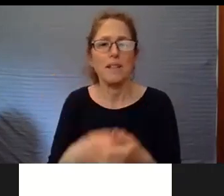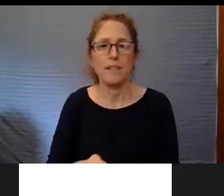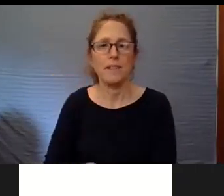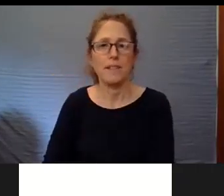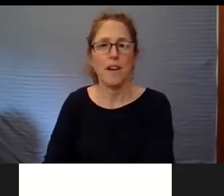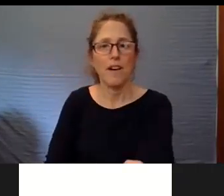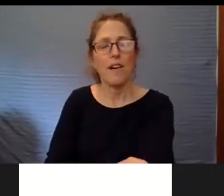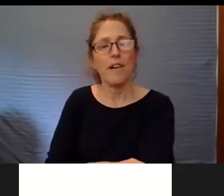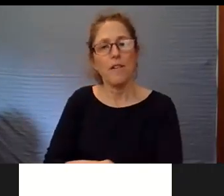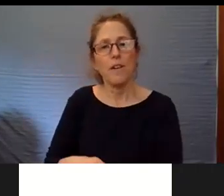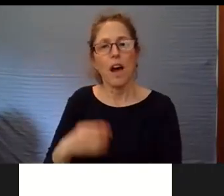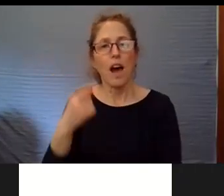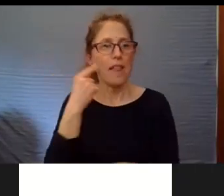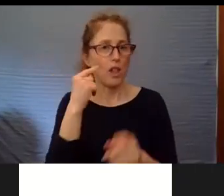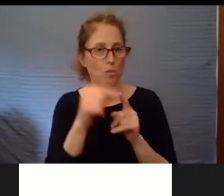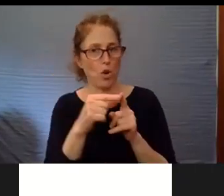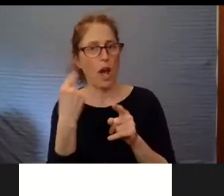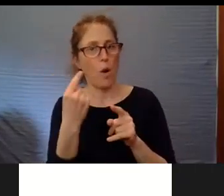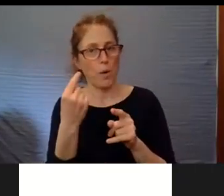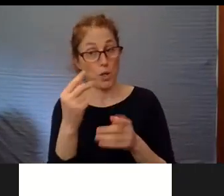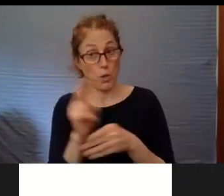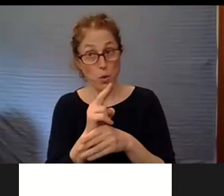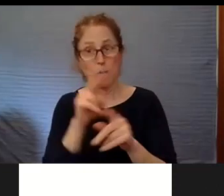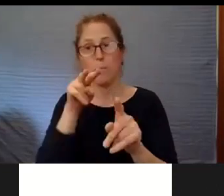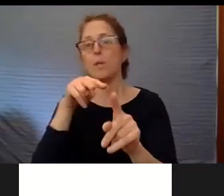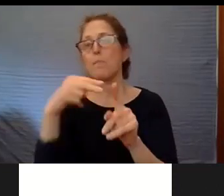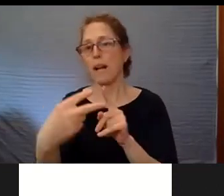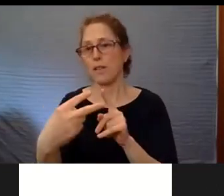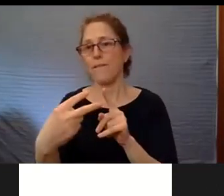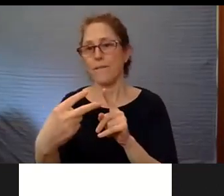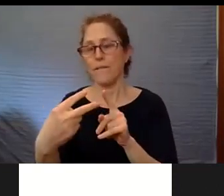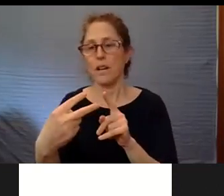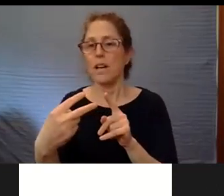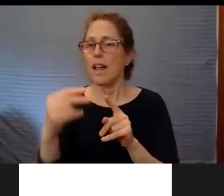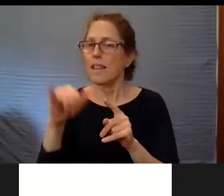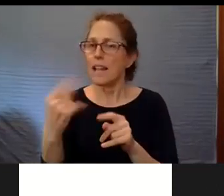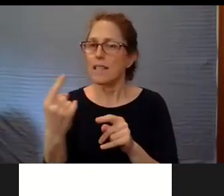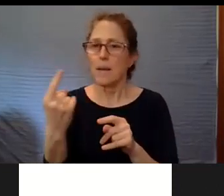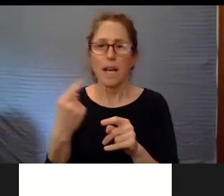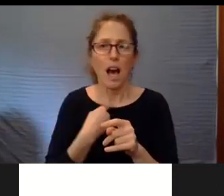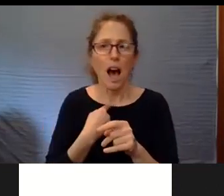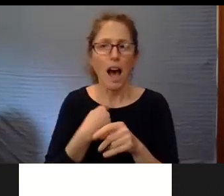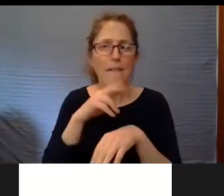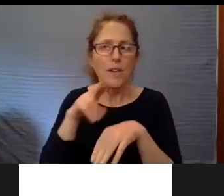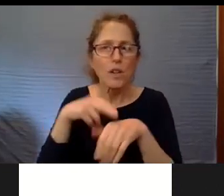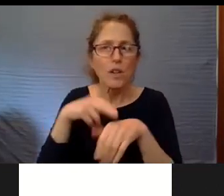I think the word I always use is perspective. I think its something that I, of course, try to practice myself.